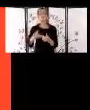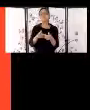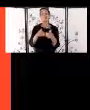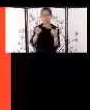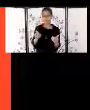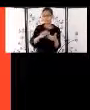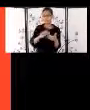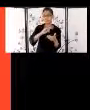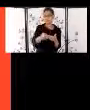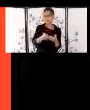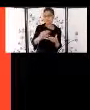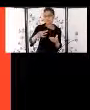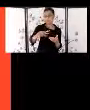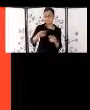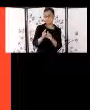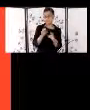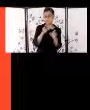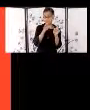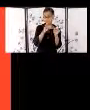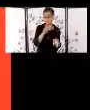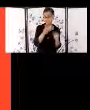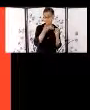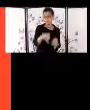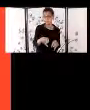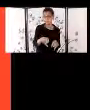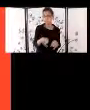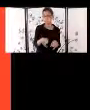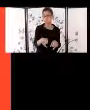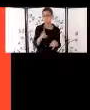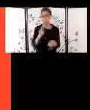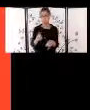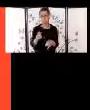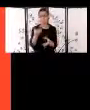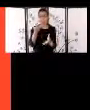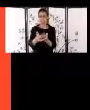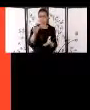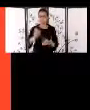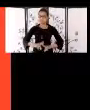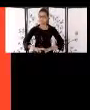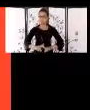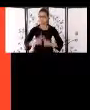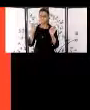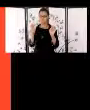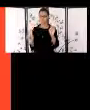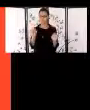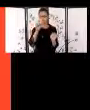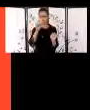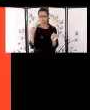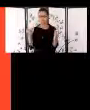articulate a distinct difference between the two practices. If an artist collective can’t